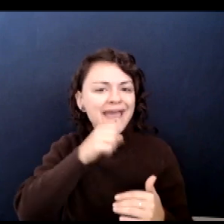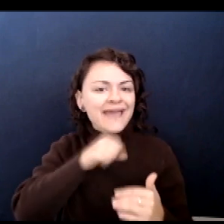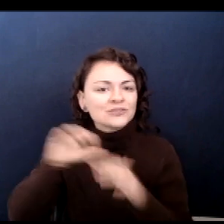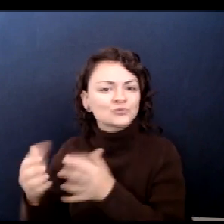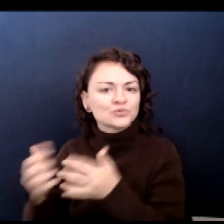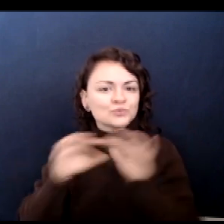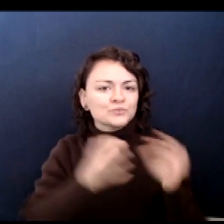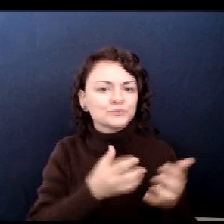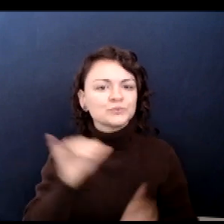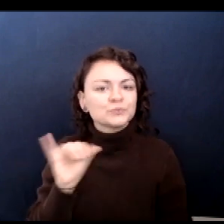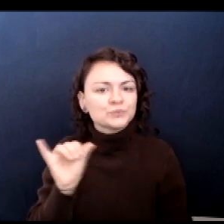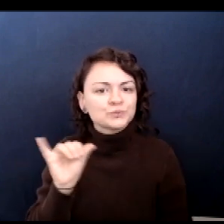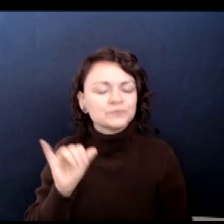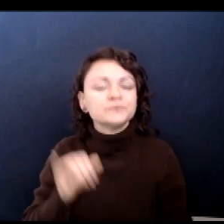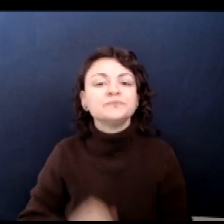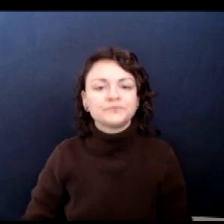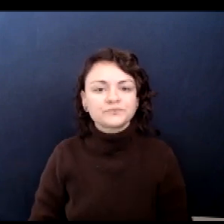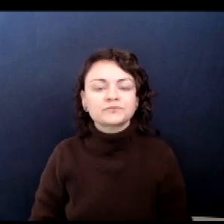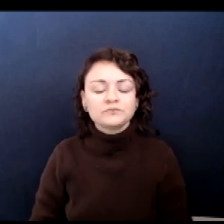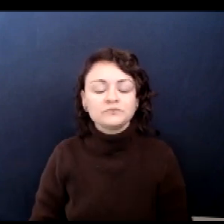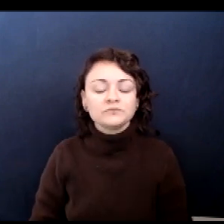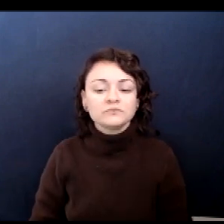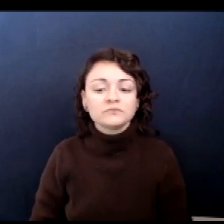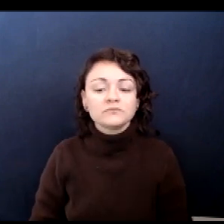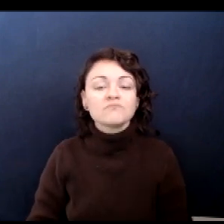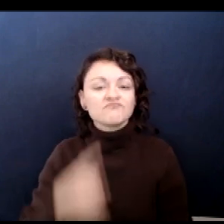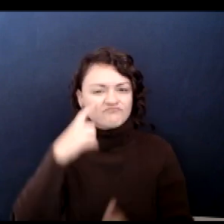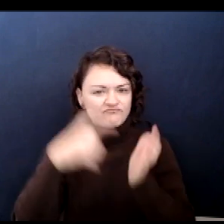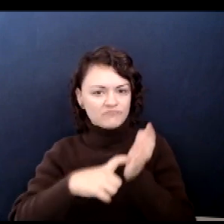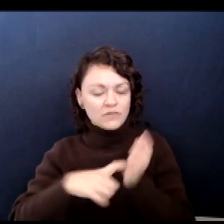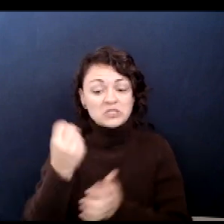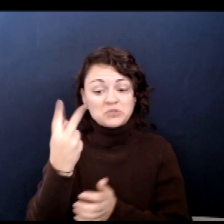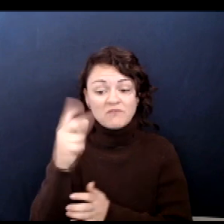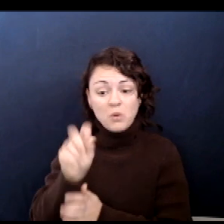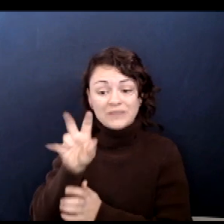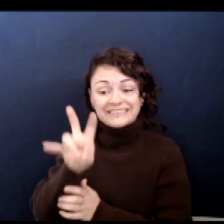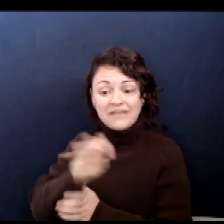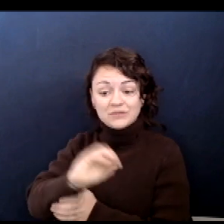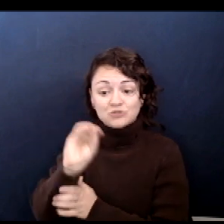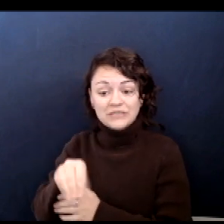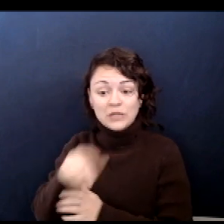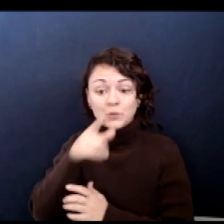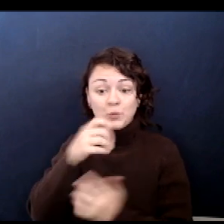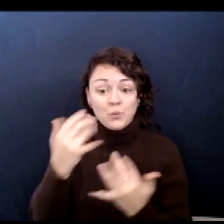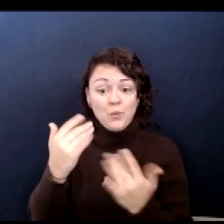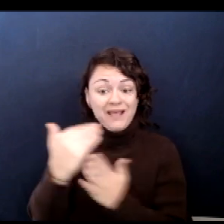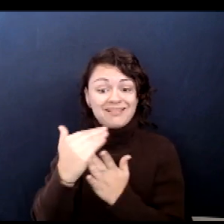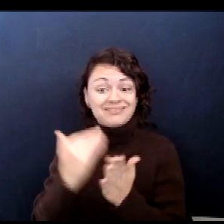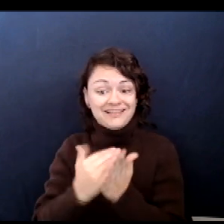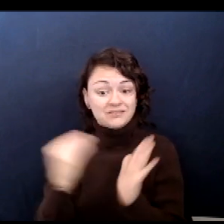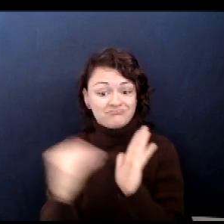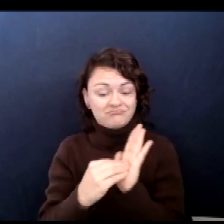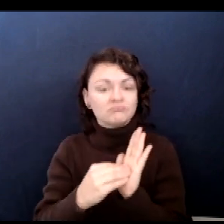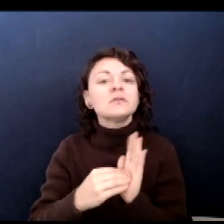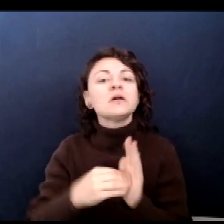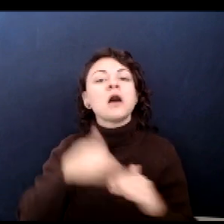So we saw that around 12.7% of those on the weight list are minors within the state of Georgia.